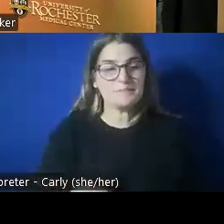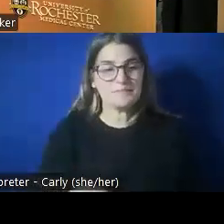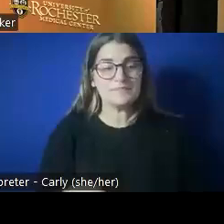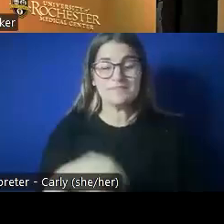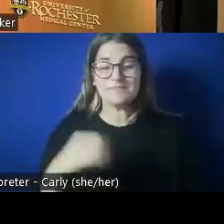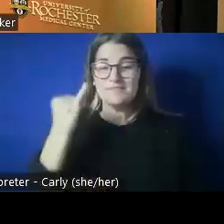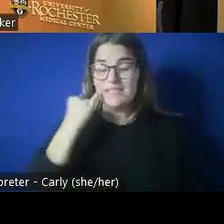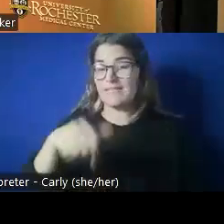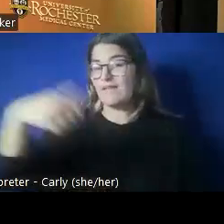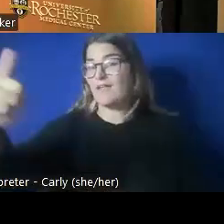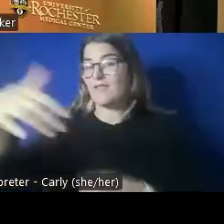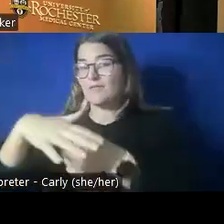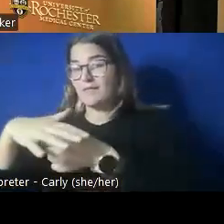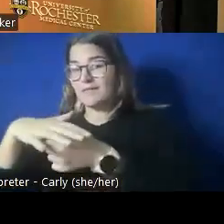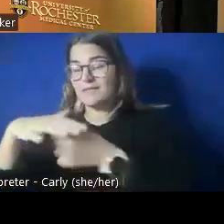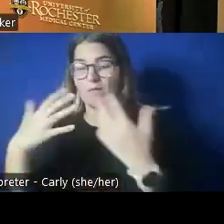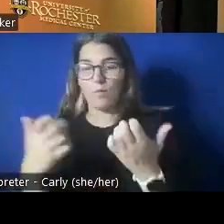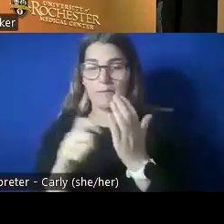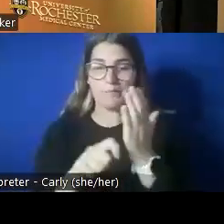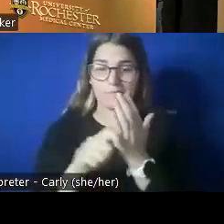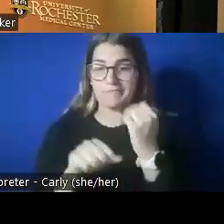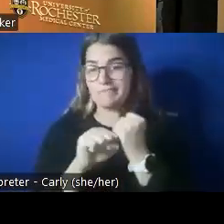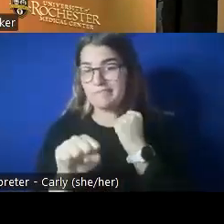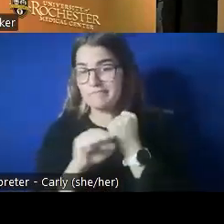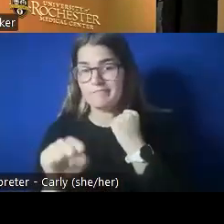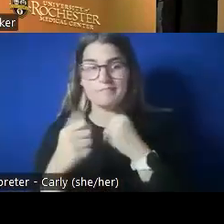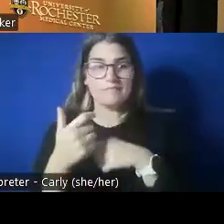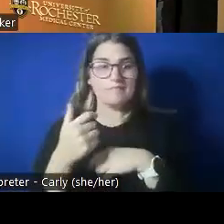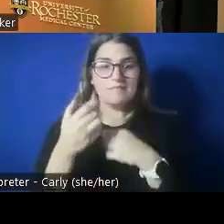and want some brochures from heel um or even brochures about Willow and other things about